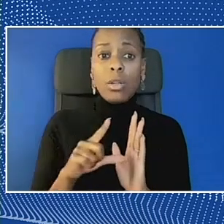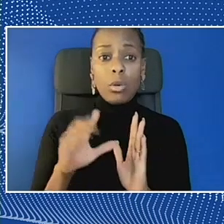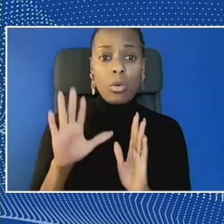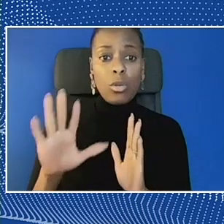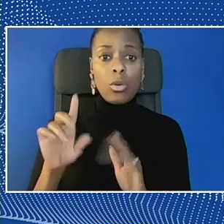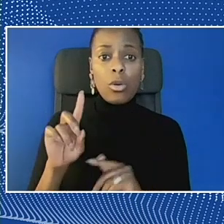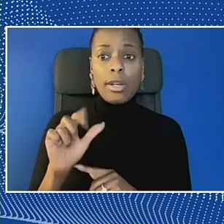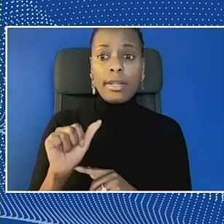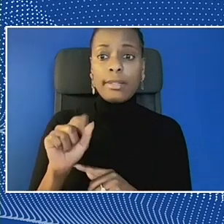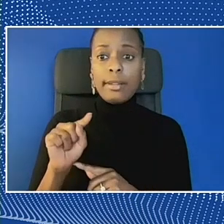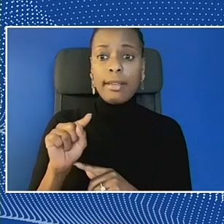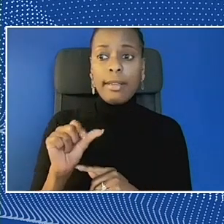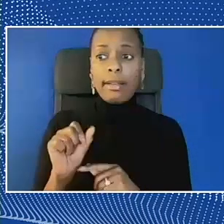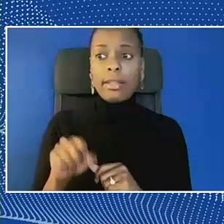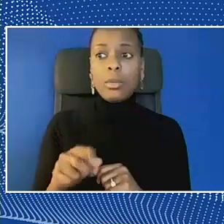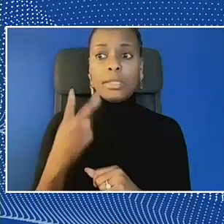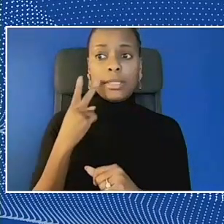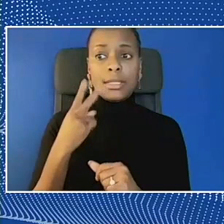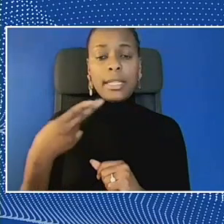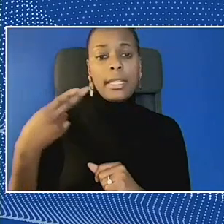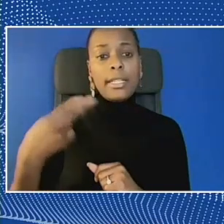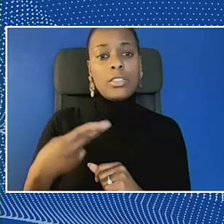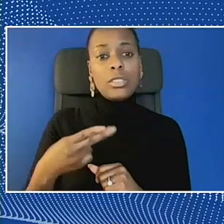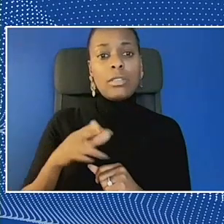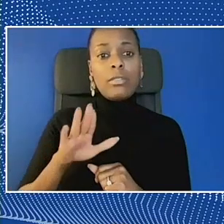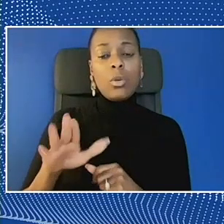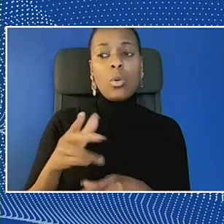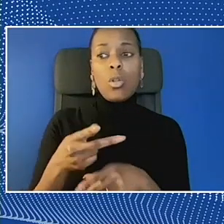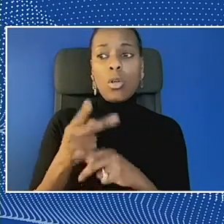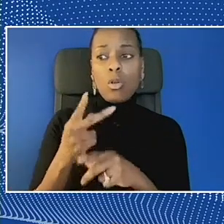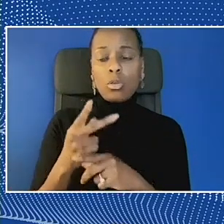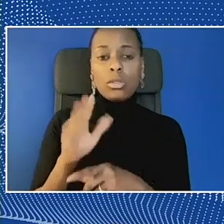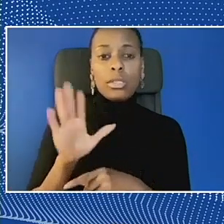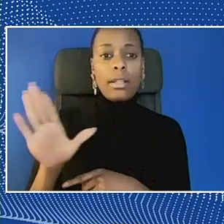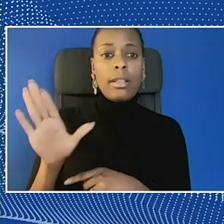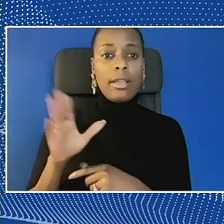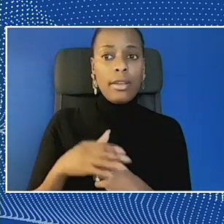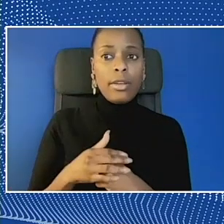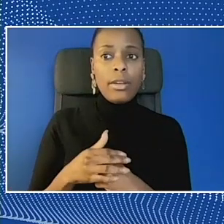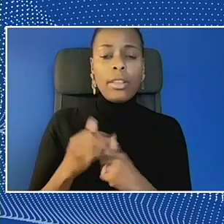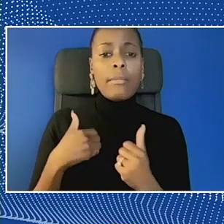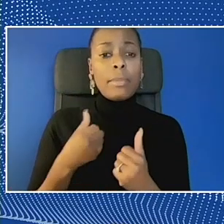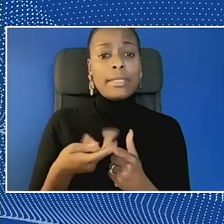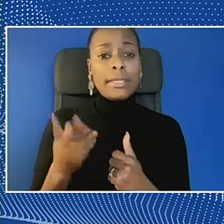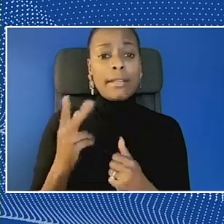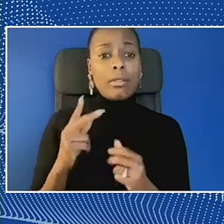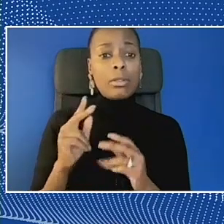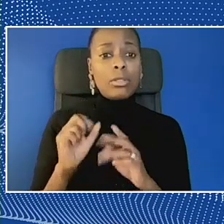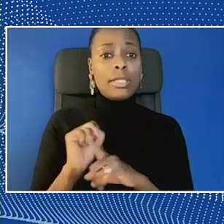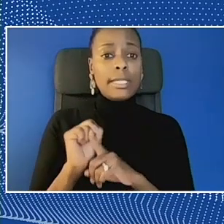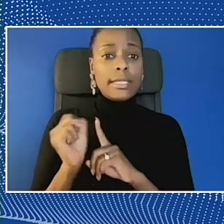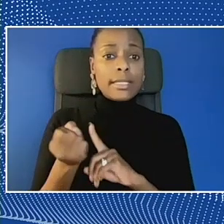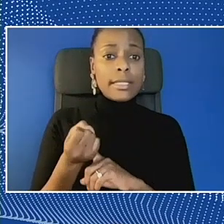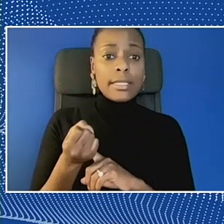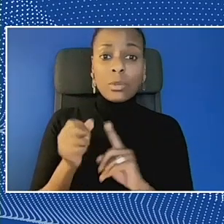see the history of your loans there. Now, there's been several instances where that is actually not accurate.